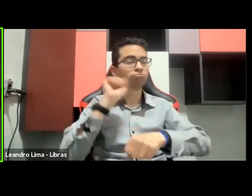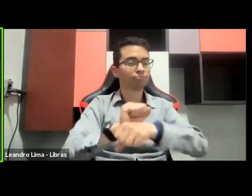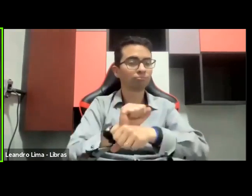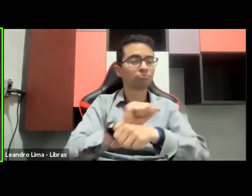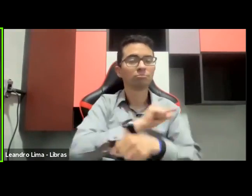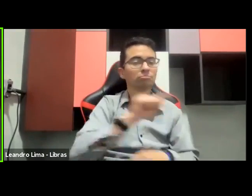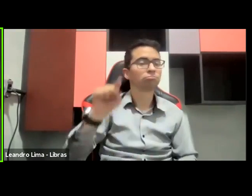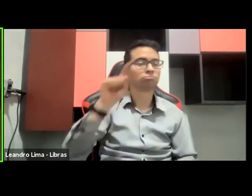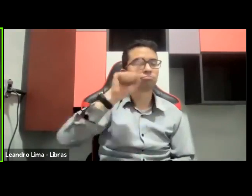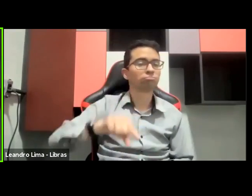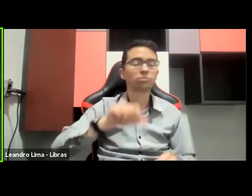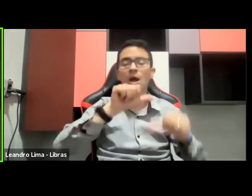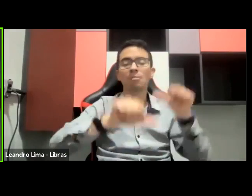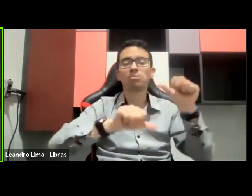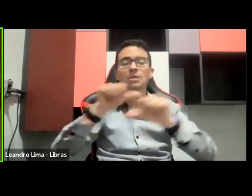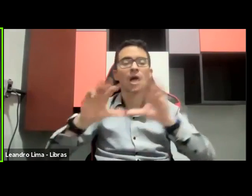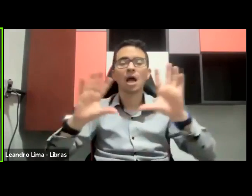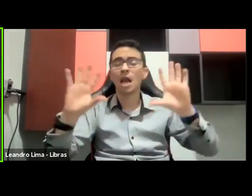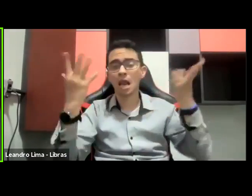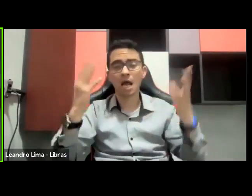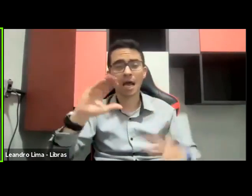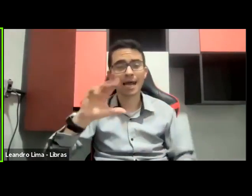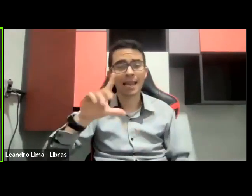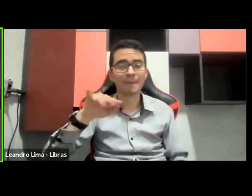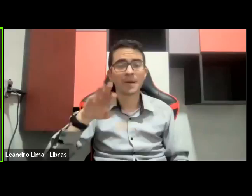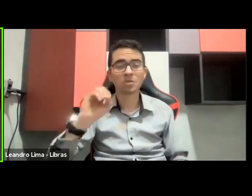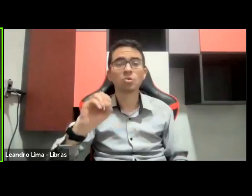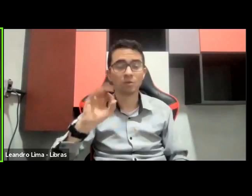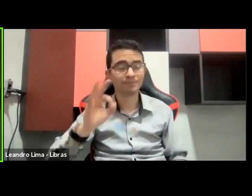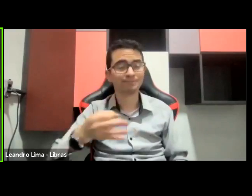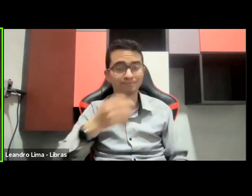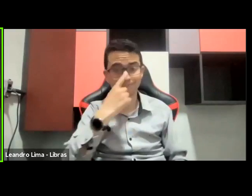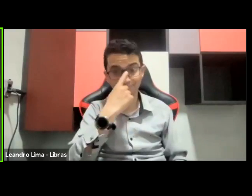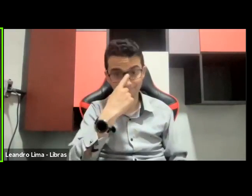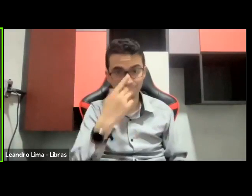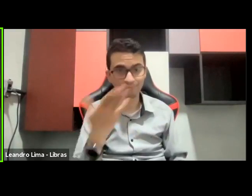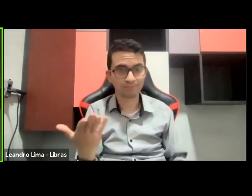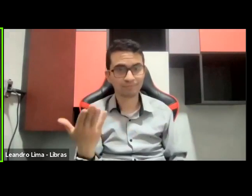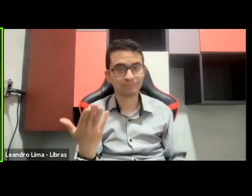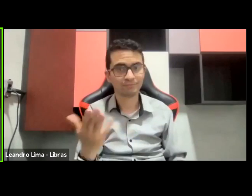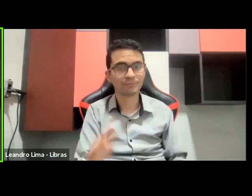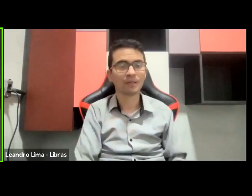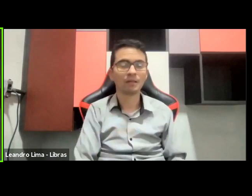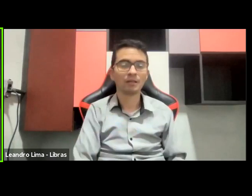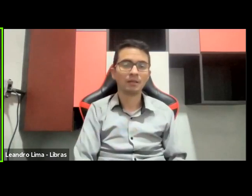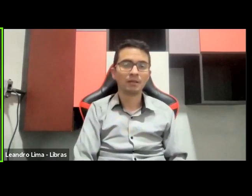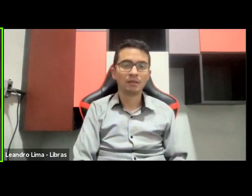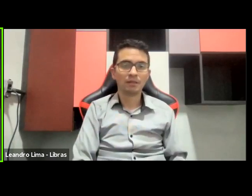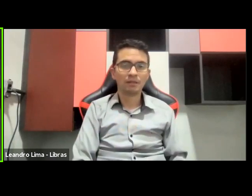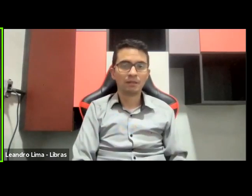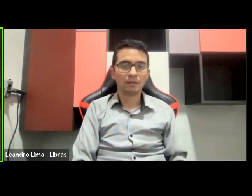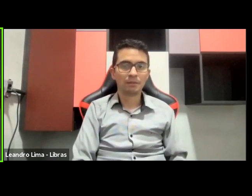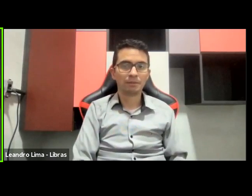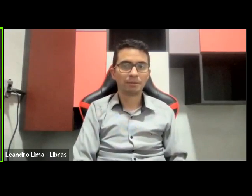process. rocess it is an org